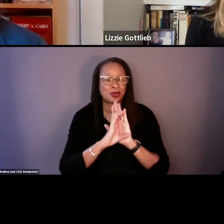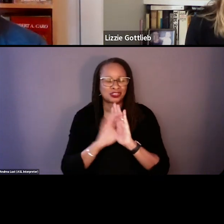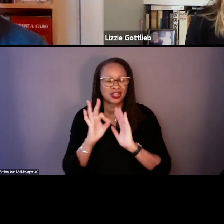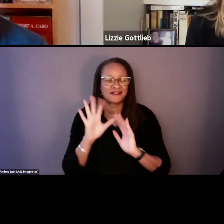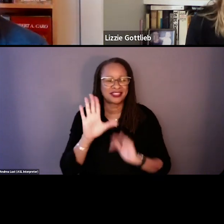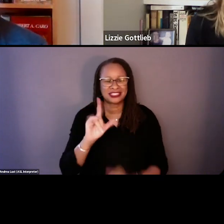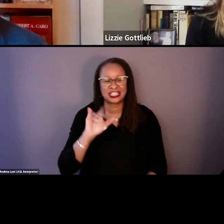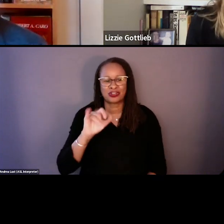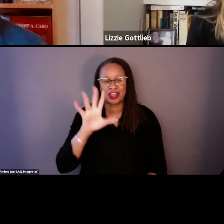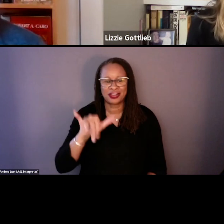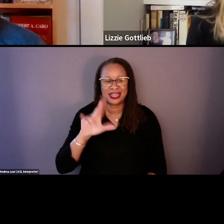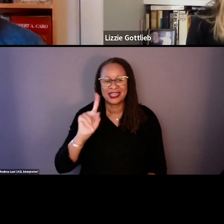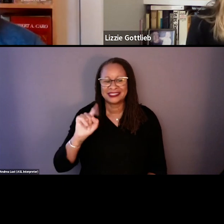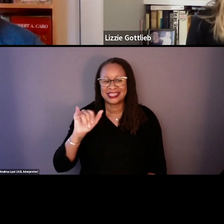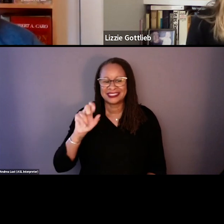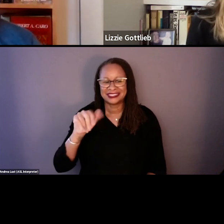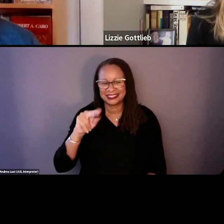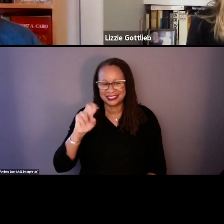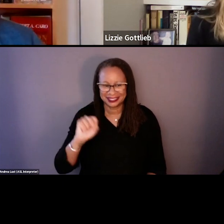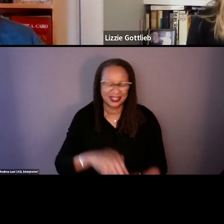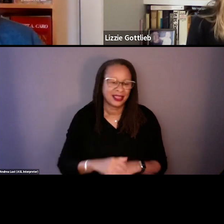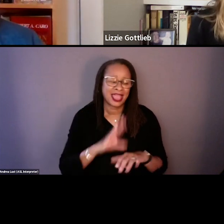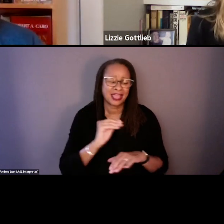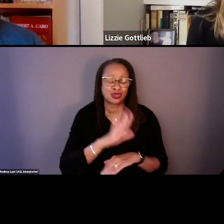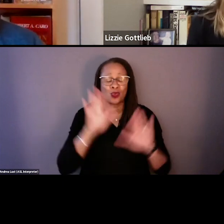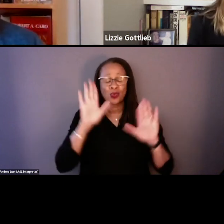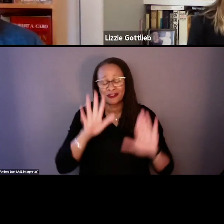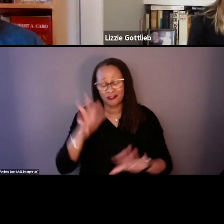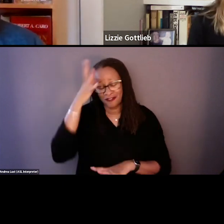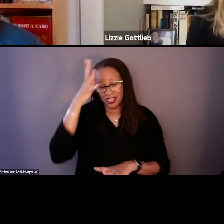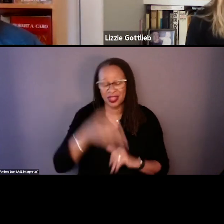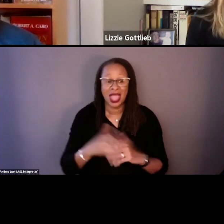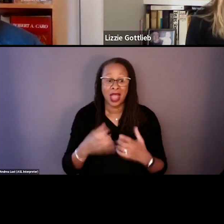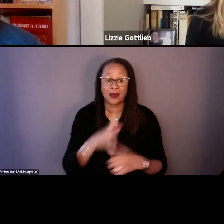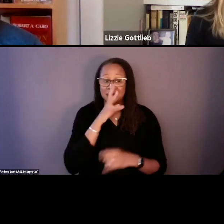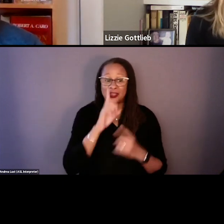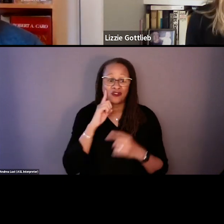after seeing this movie. Was there anything else you wanted to add? No,